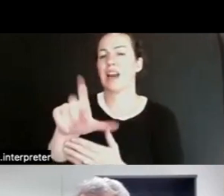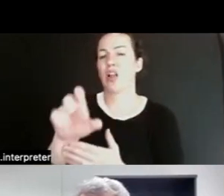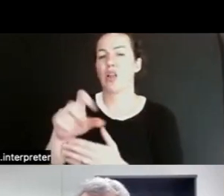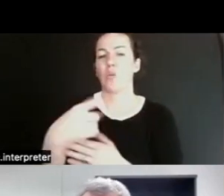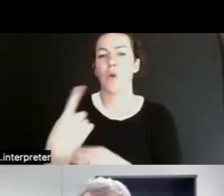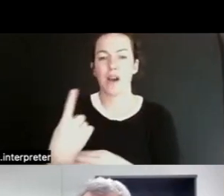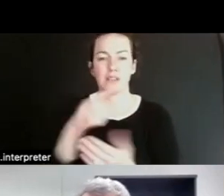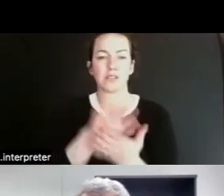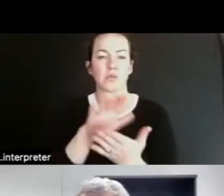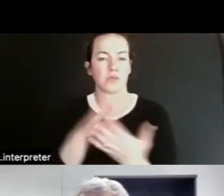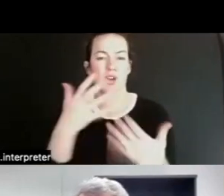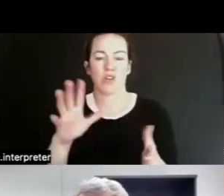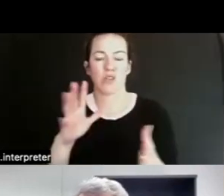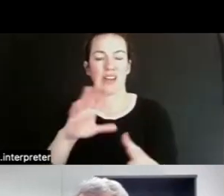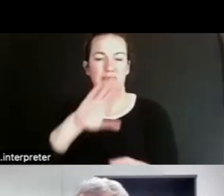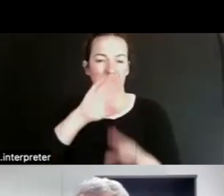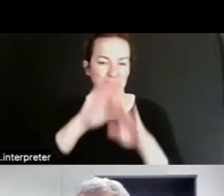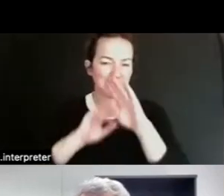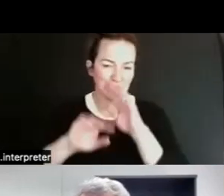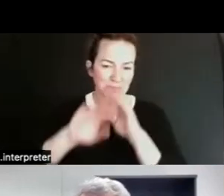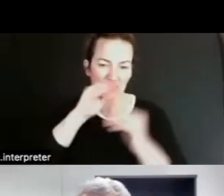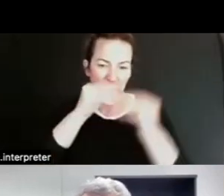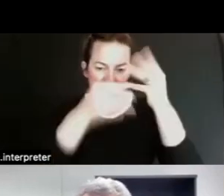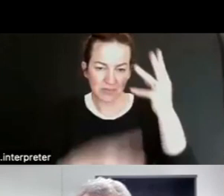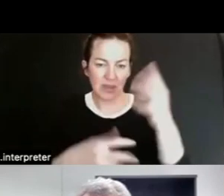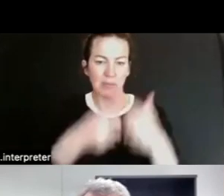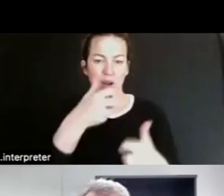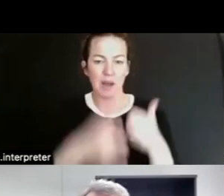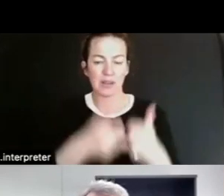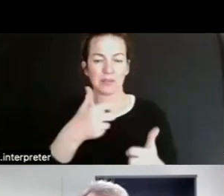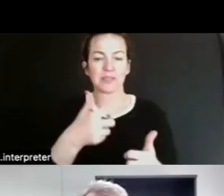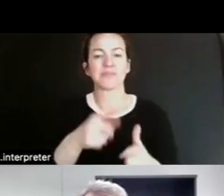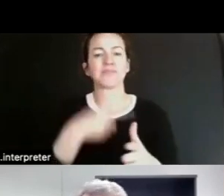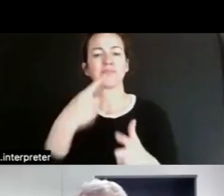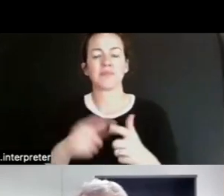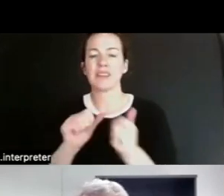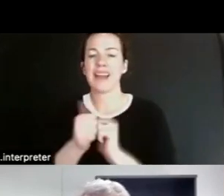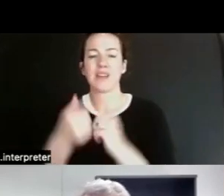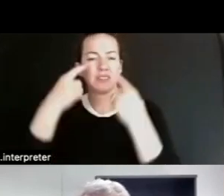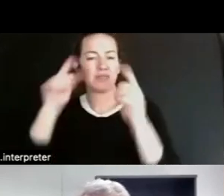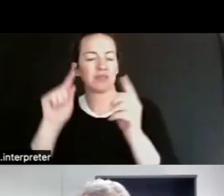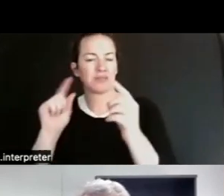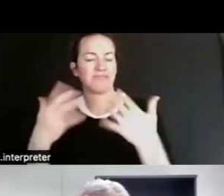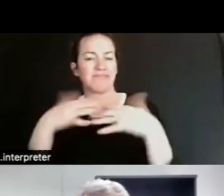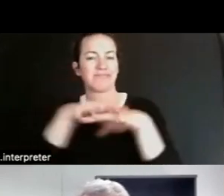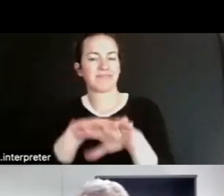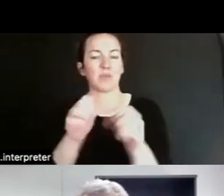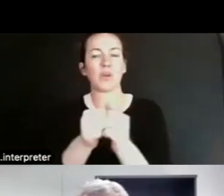dealing with so many things. With the effective implementation and integration of technology and